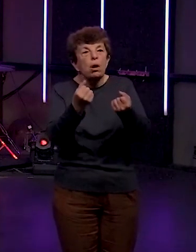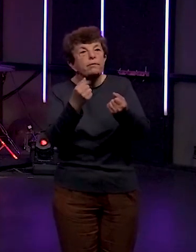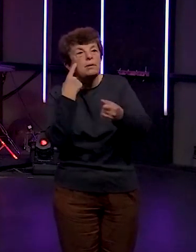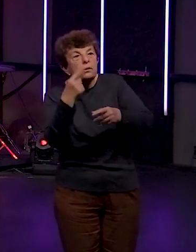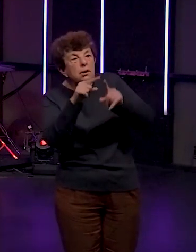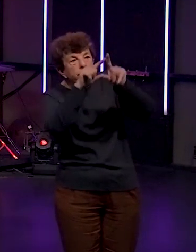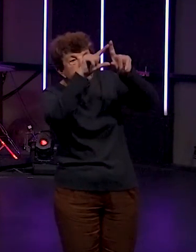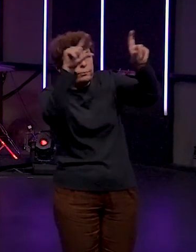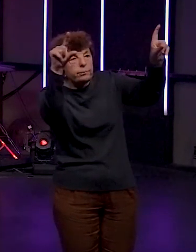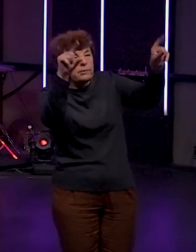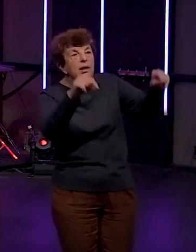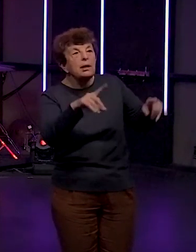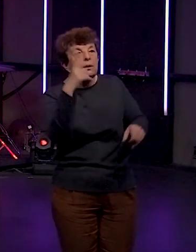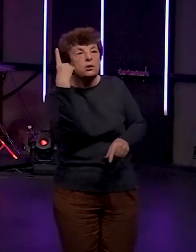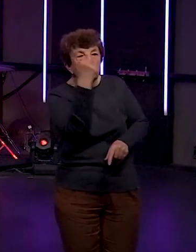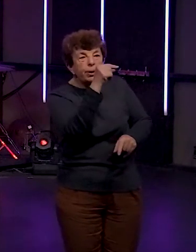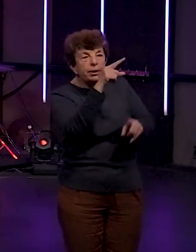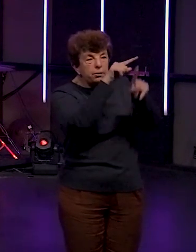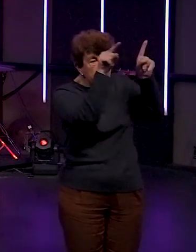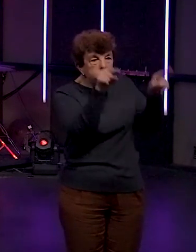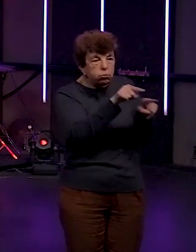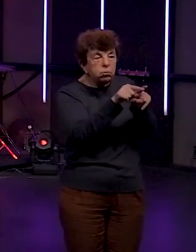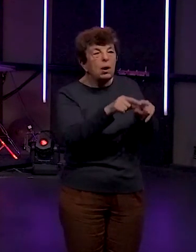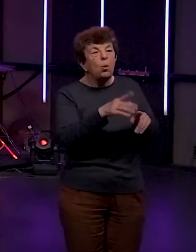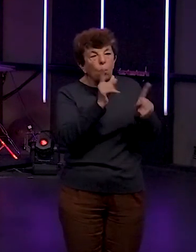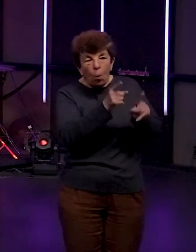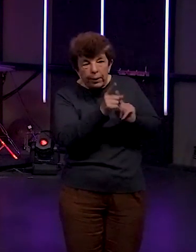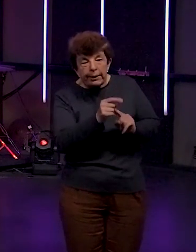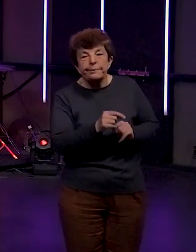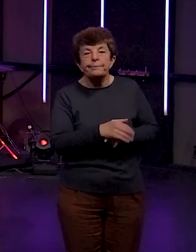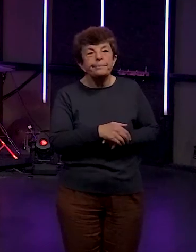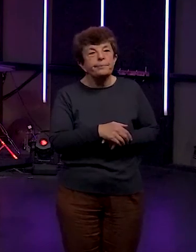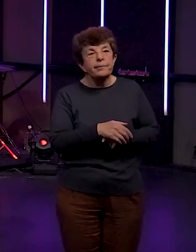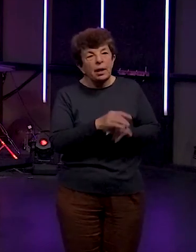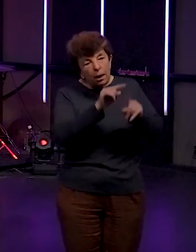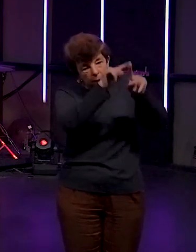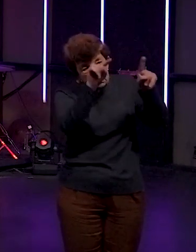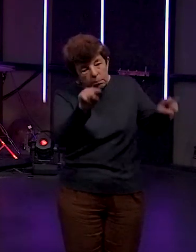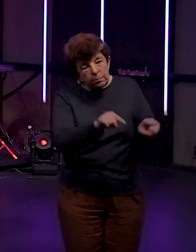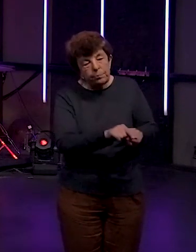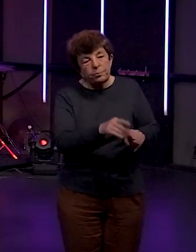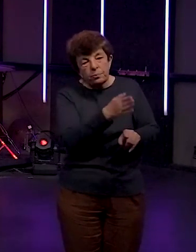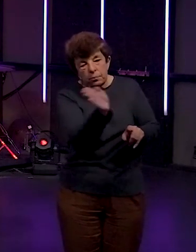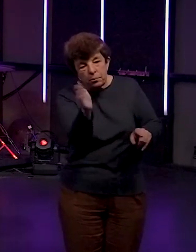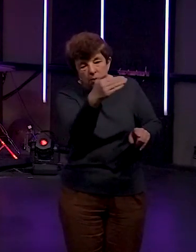speed signs and warning signs and direction signs - all of these - and we keep